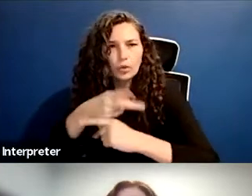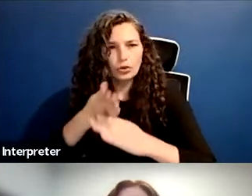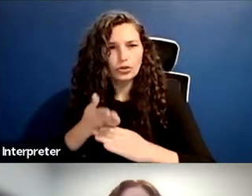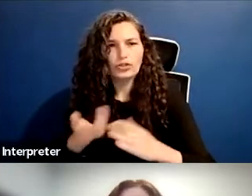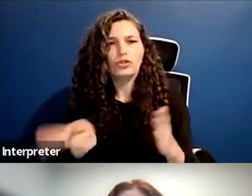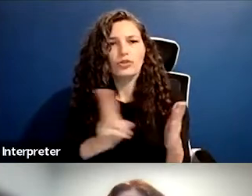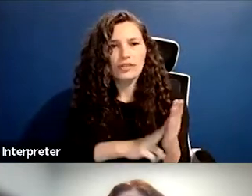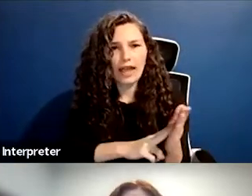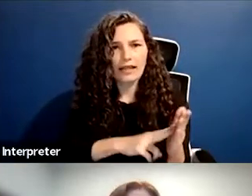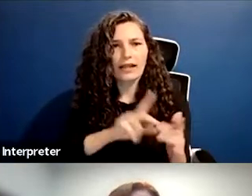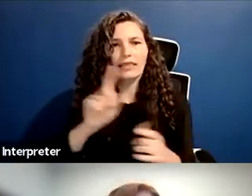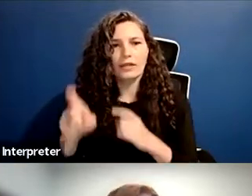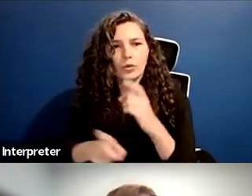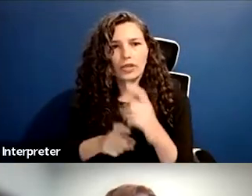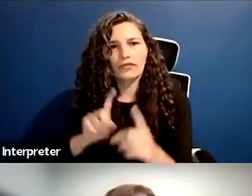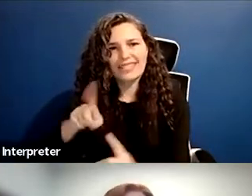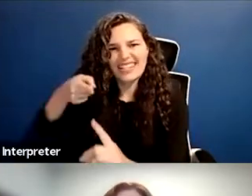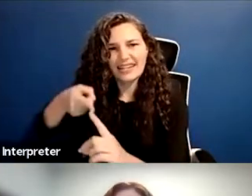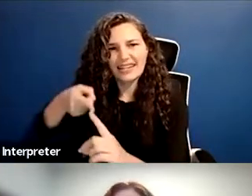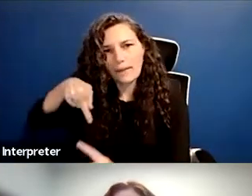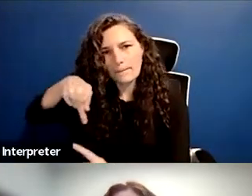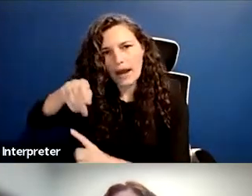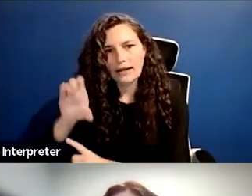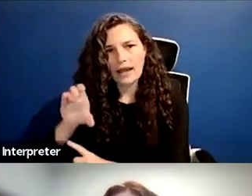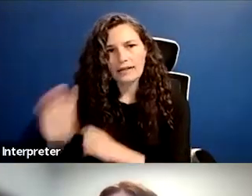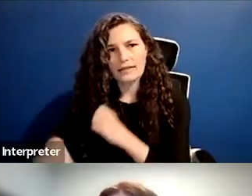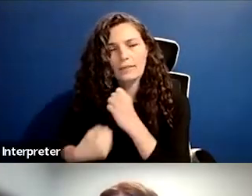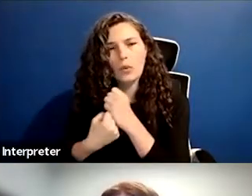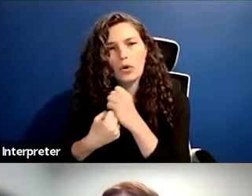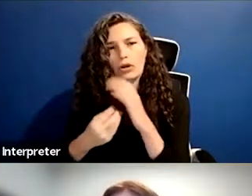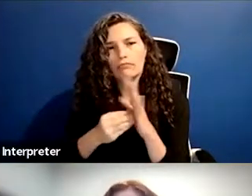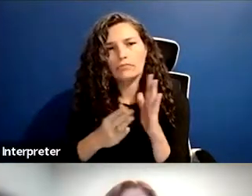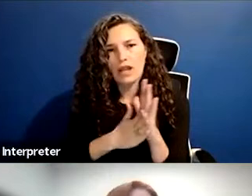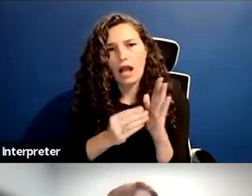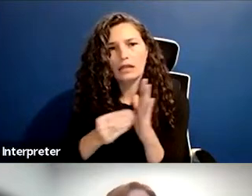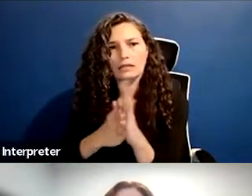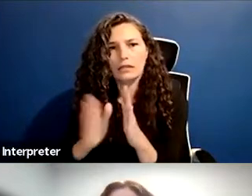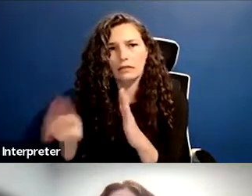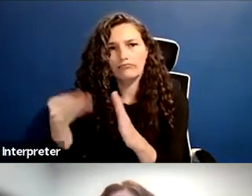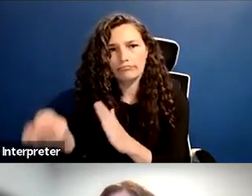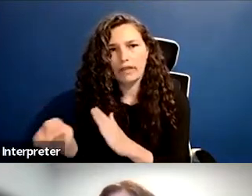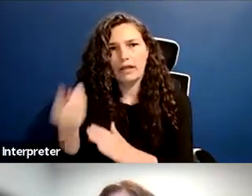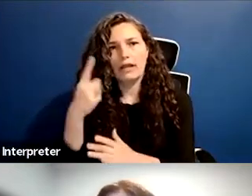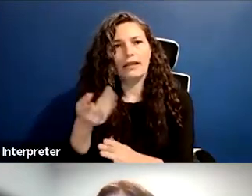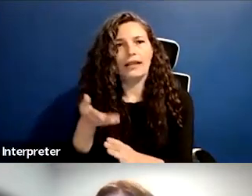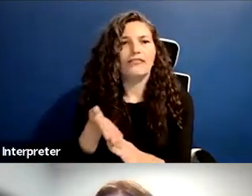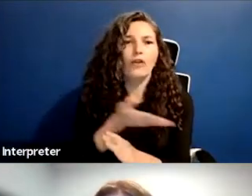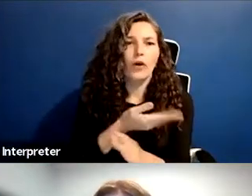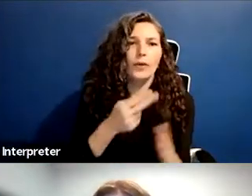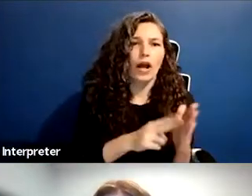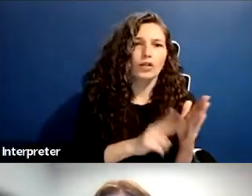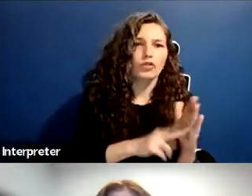performer contract templates, a dedicated podcast cast list doc, a dedicated pension and health contribution doc.